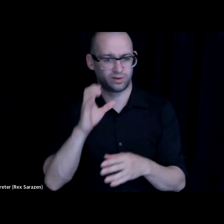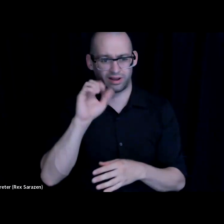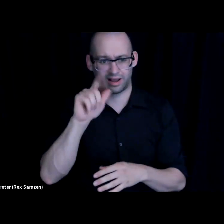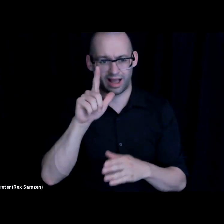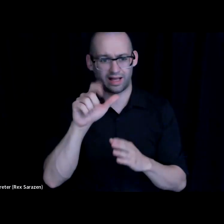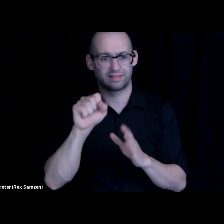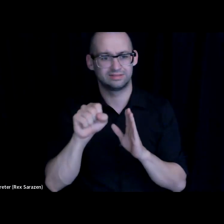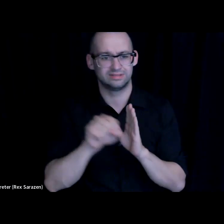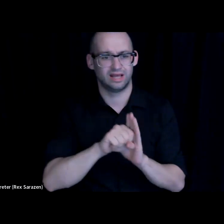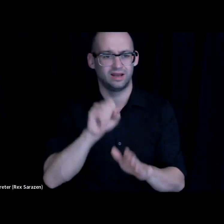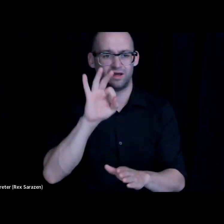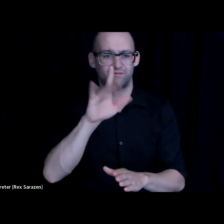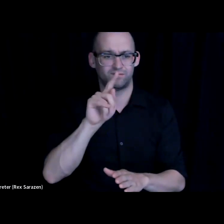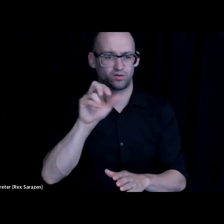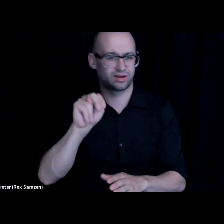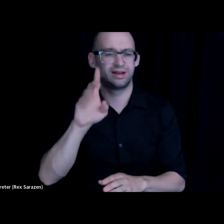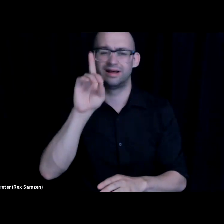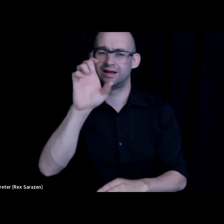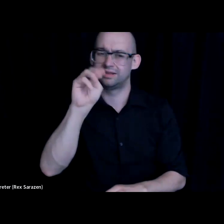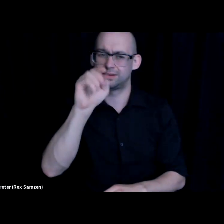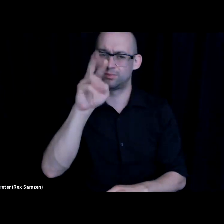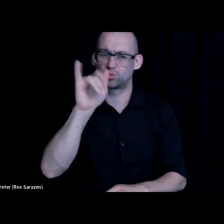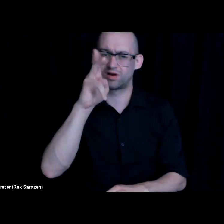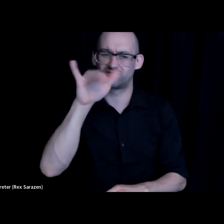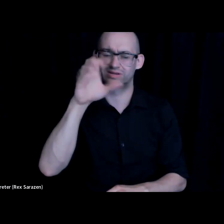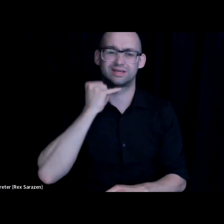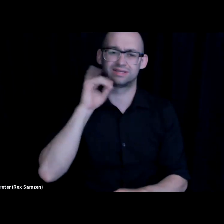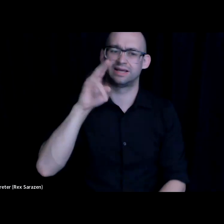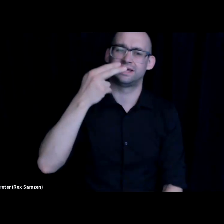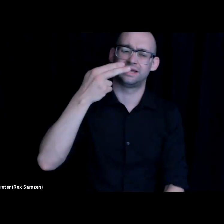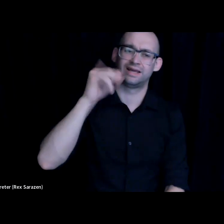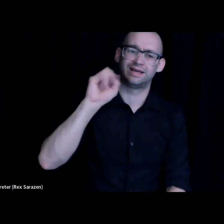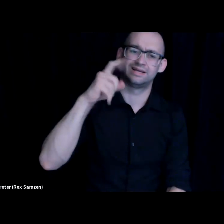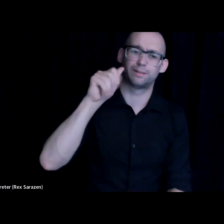demographics alone we are a Hispanic serving institution where 66% of our students are